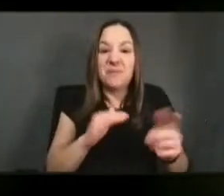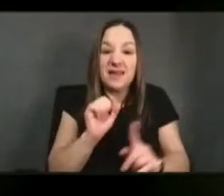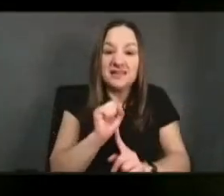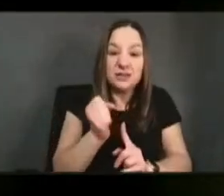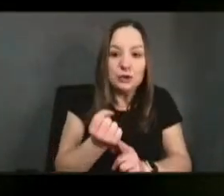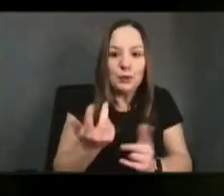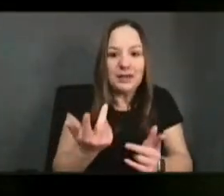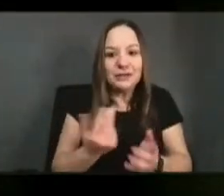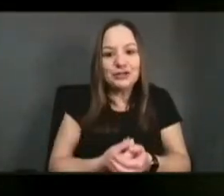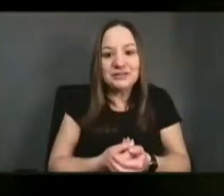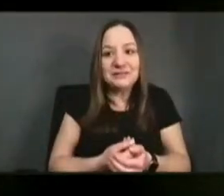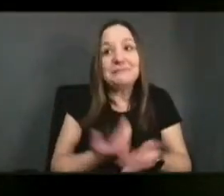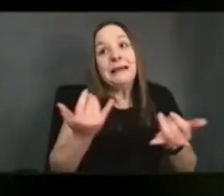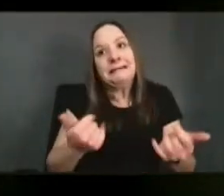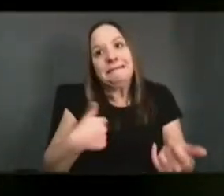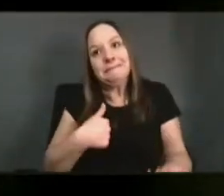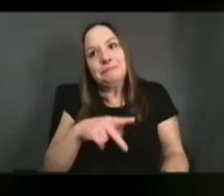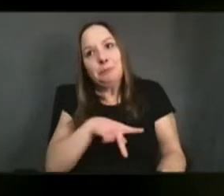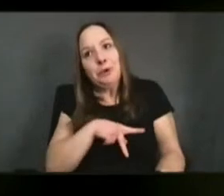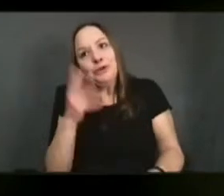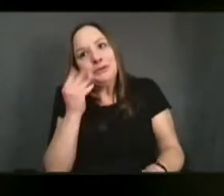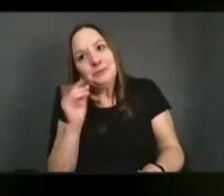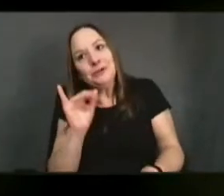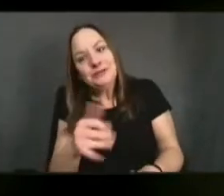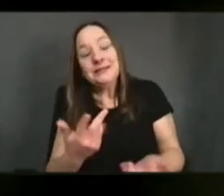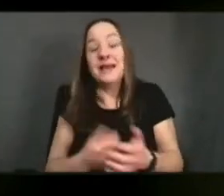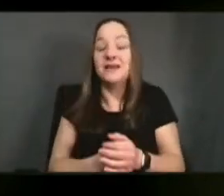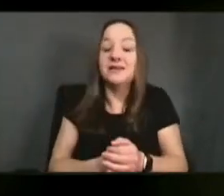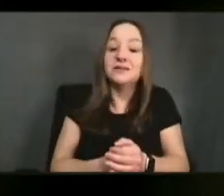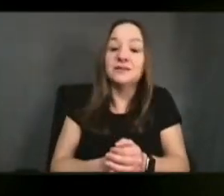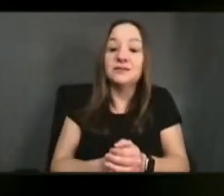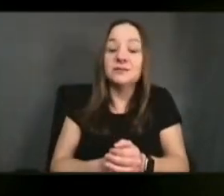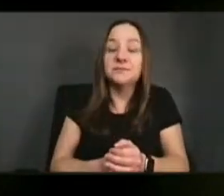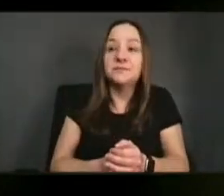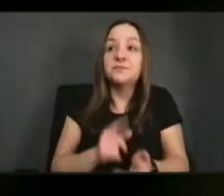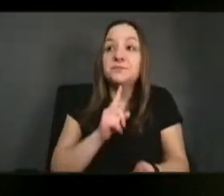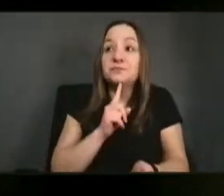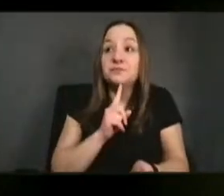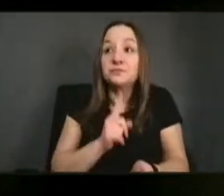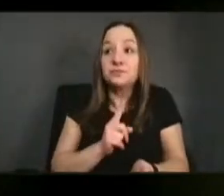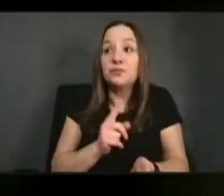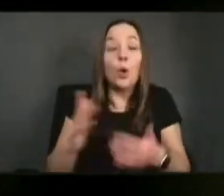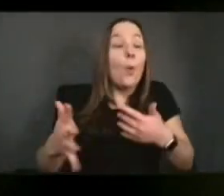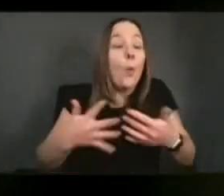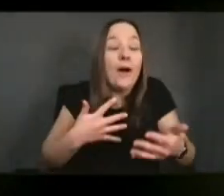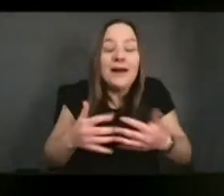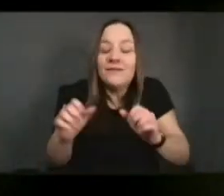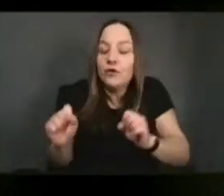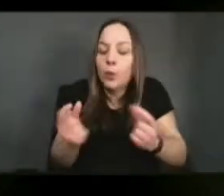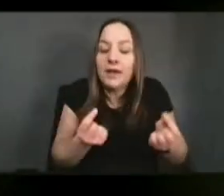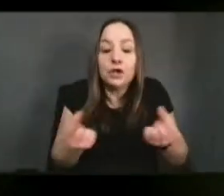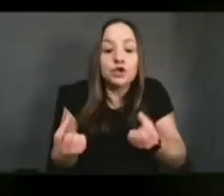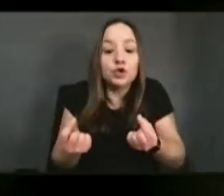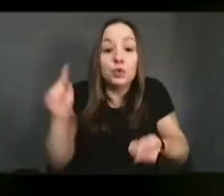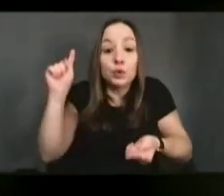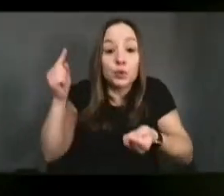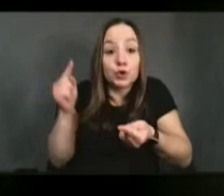room is left in the hospital. Craig, you've got personal experience in this now. So to